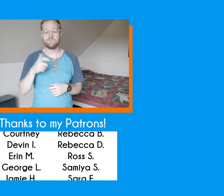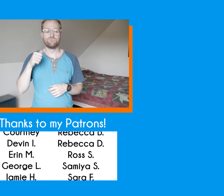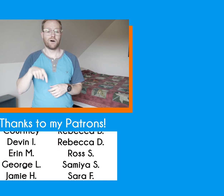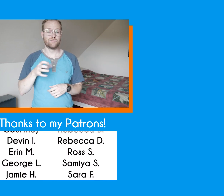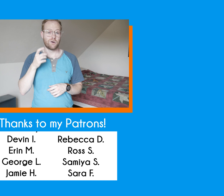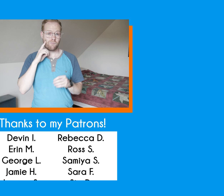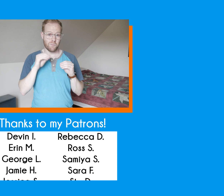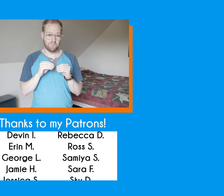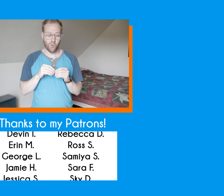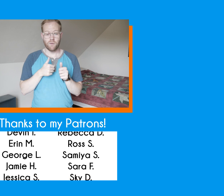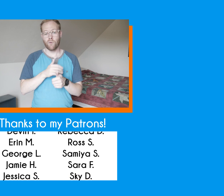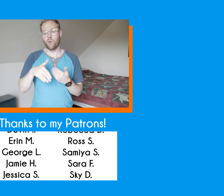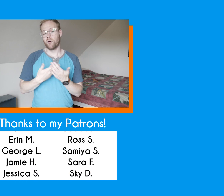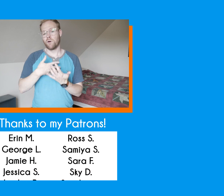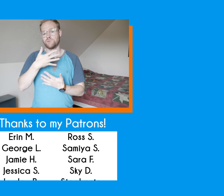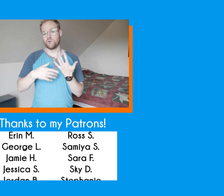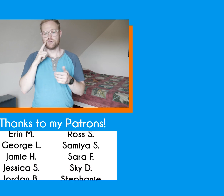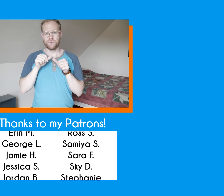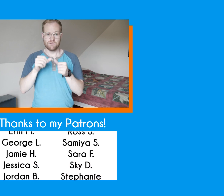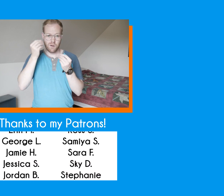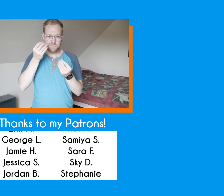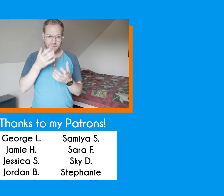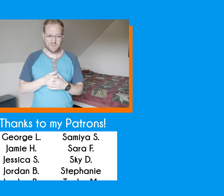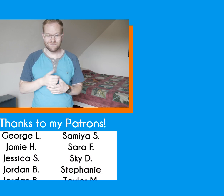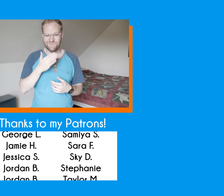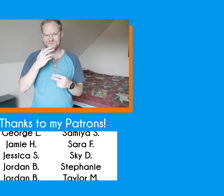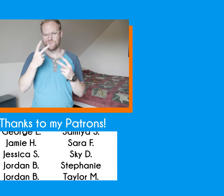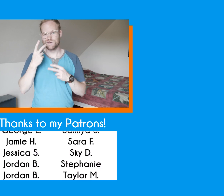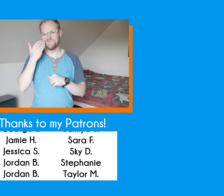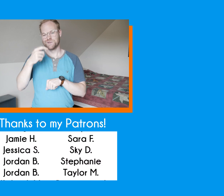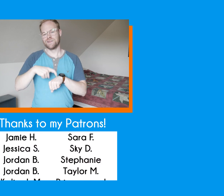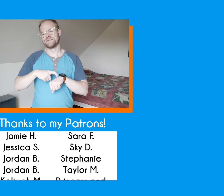Subscribe to this channel for more, and follow me on all my socials to stay updated. Thanks for watching, see you next time.